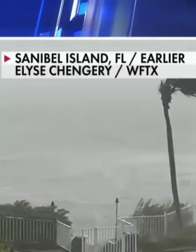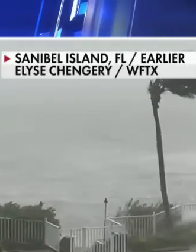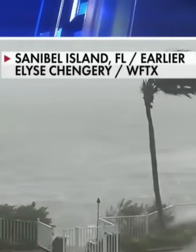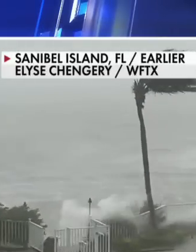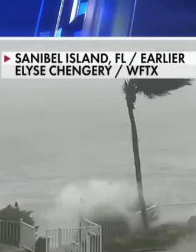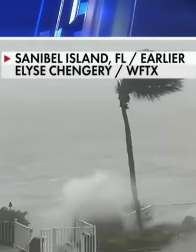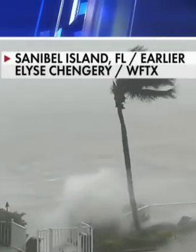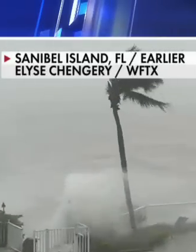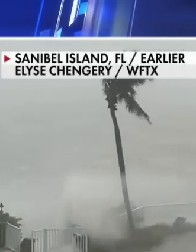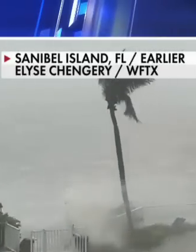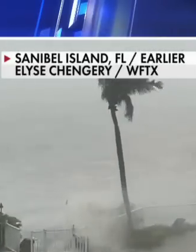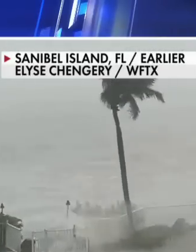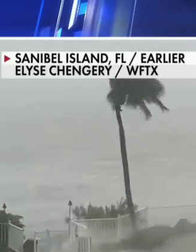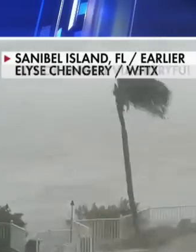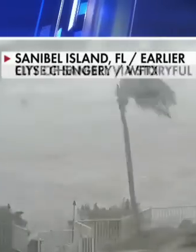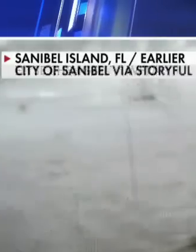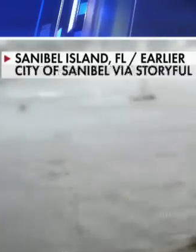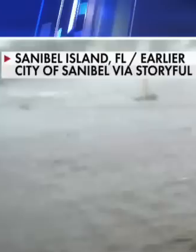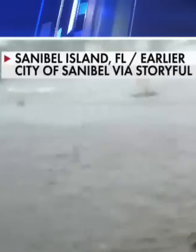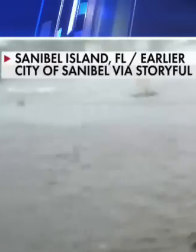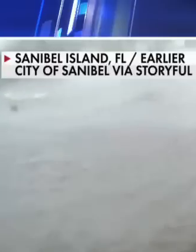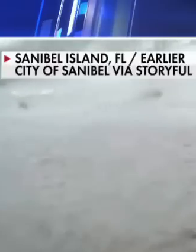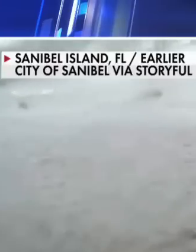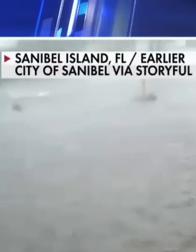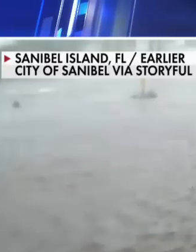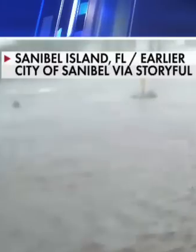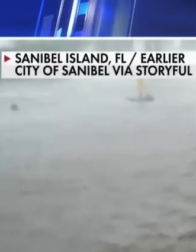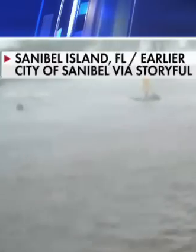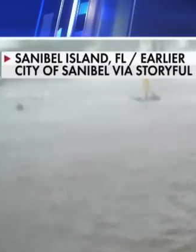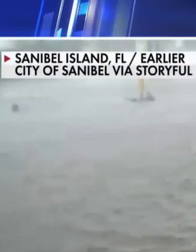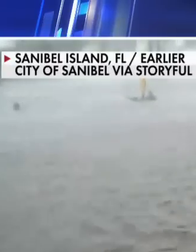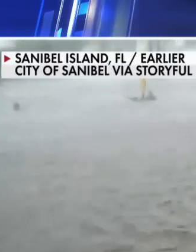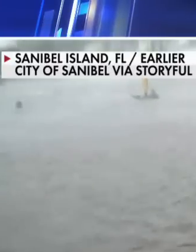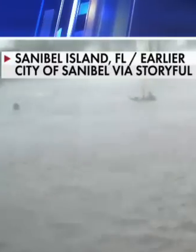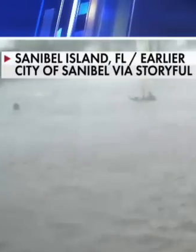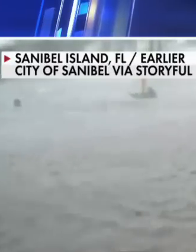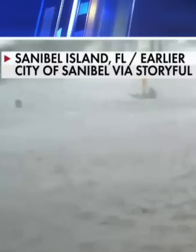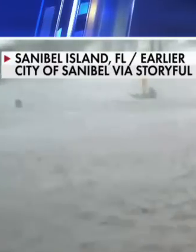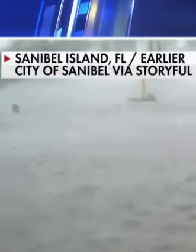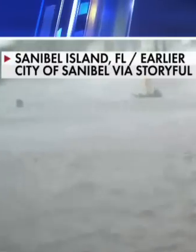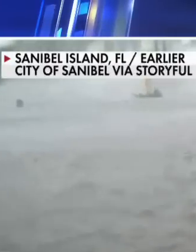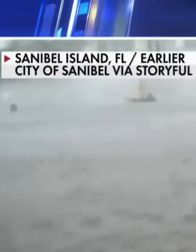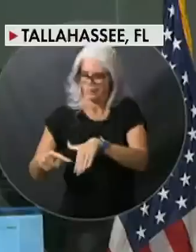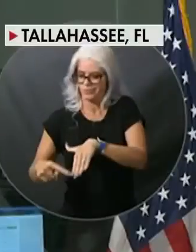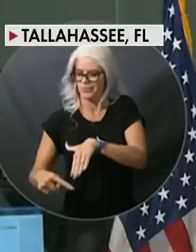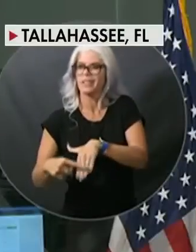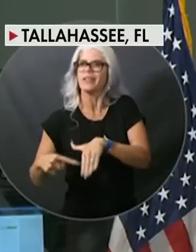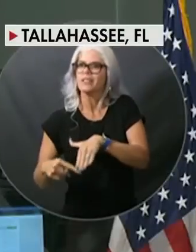THEY'RE SUPPOSED TO BE ACTIVELY ENGAGED IN ALL ASPECTS OF MANAGING DIFFICULT CHALLENGES